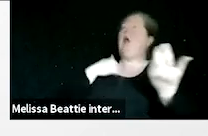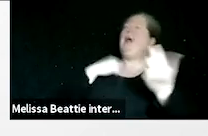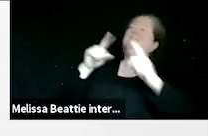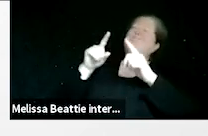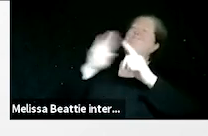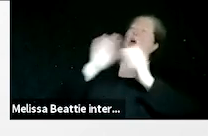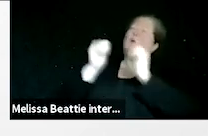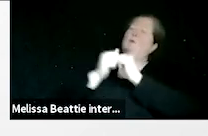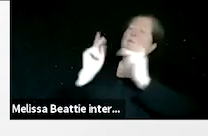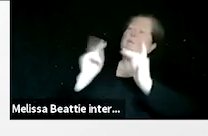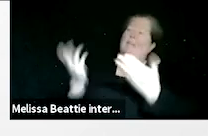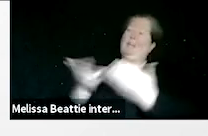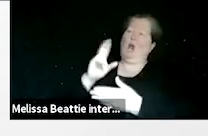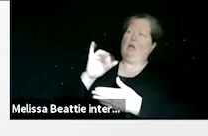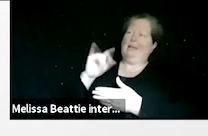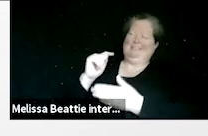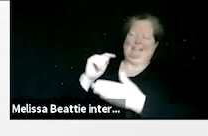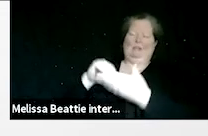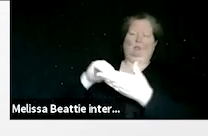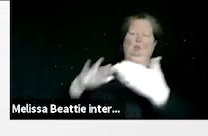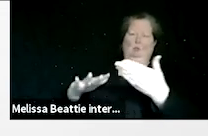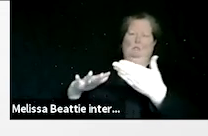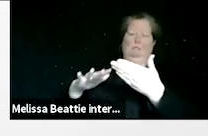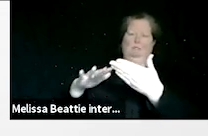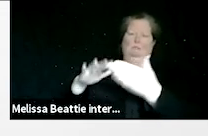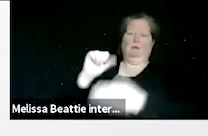There's, there were people who were in enrollment services who are